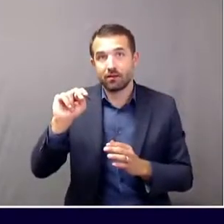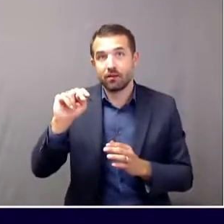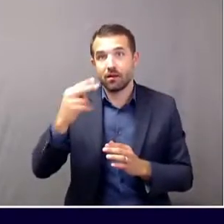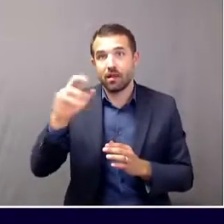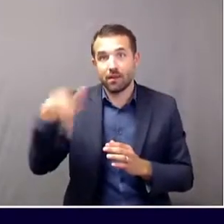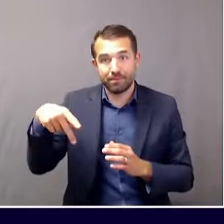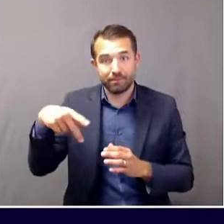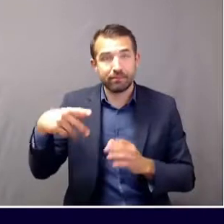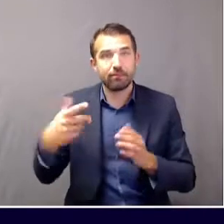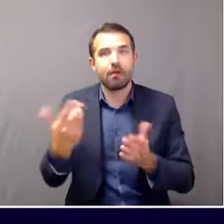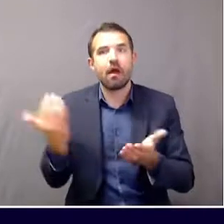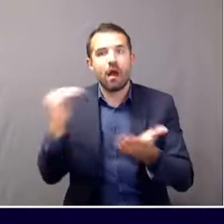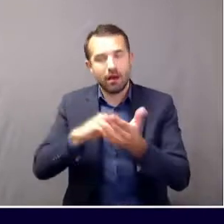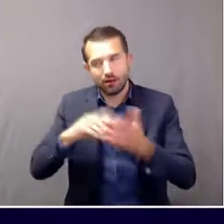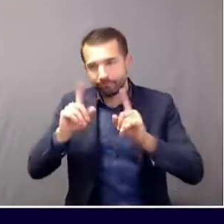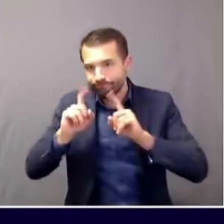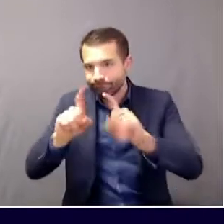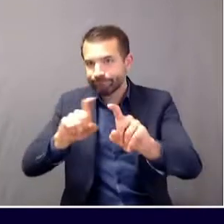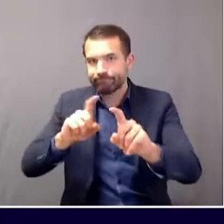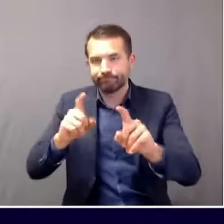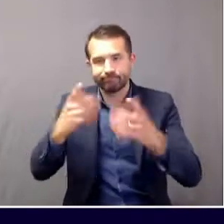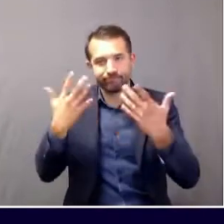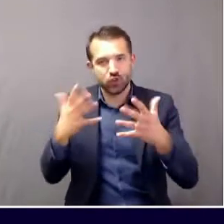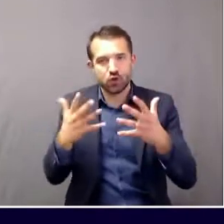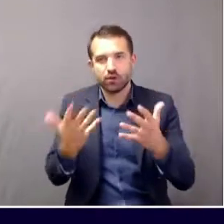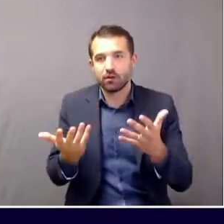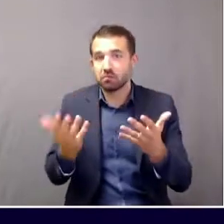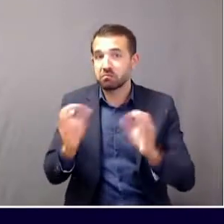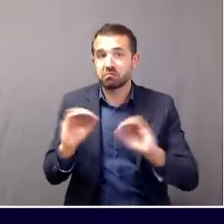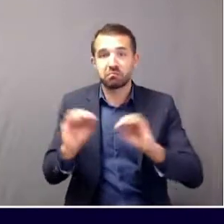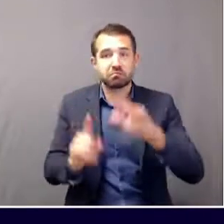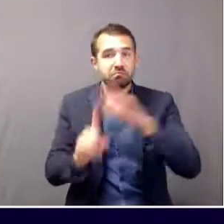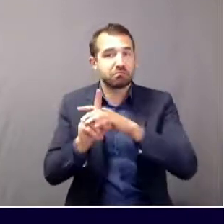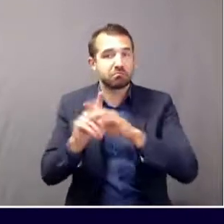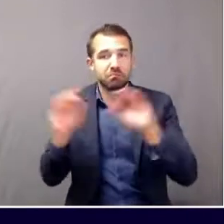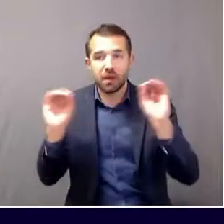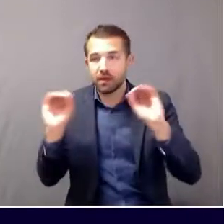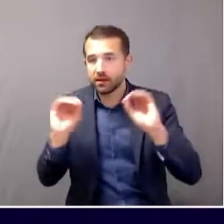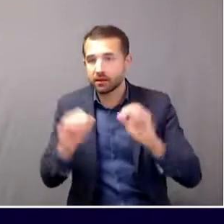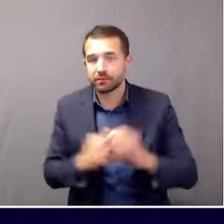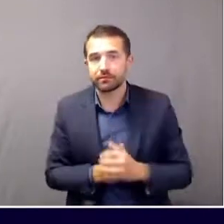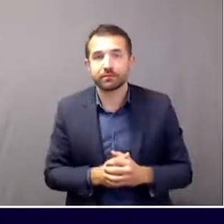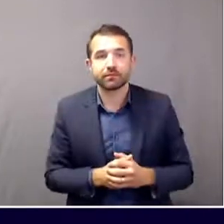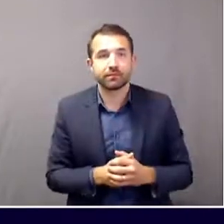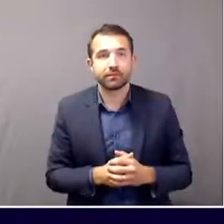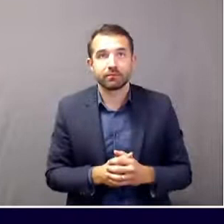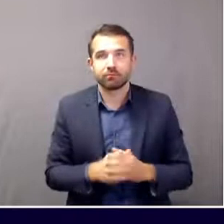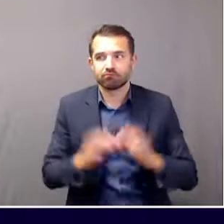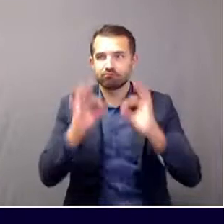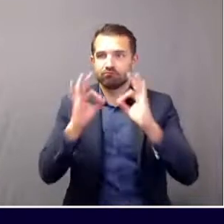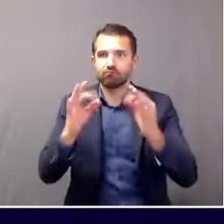testing and like did not find